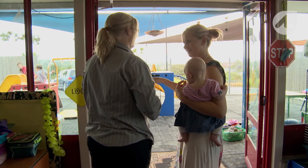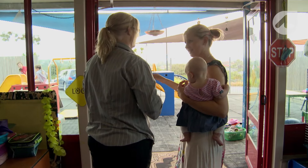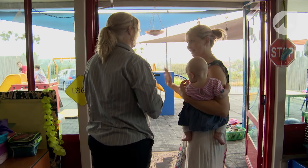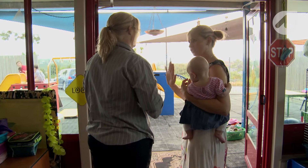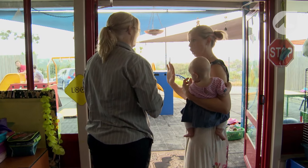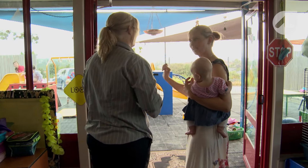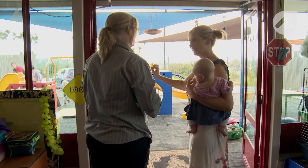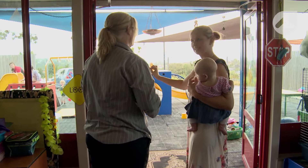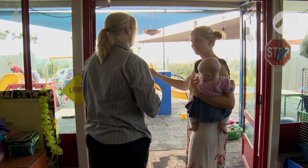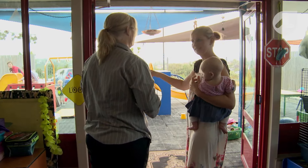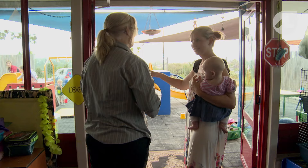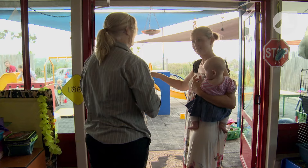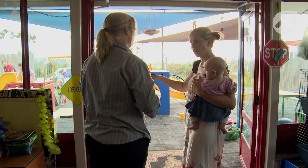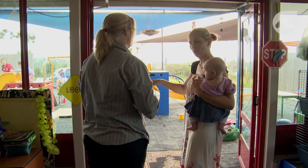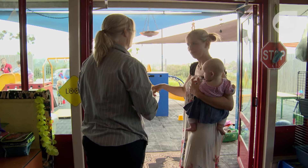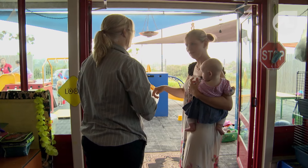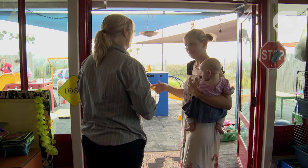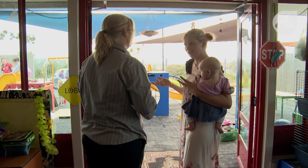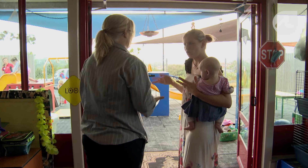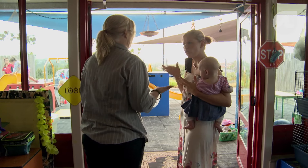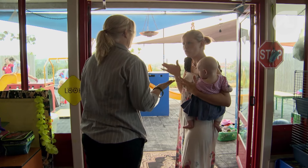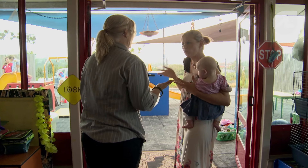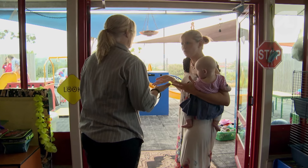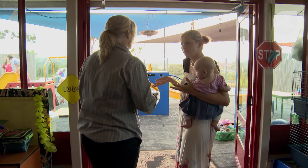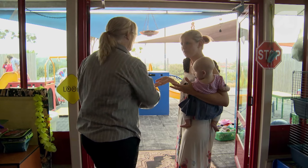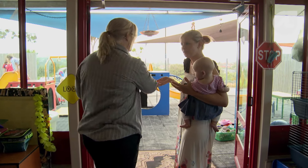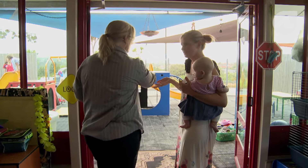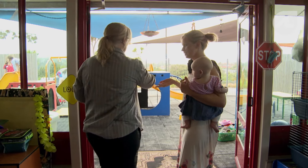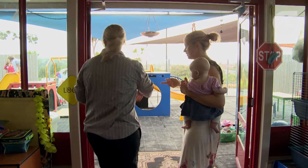So that's not his? (Teacher) No. So who's is it?